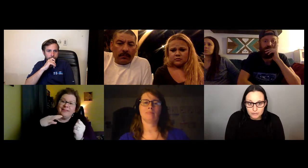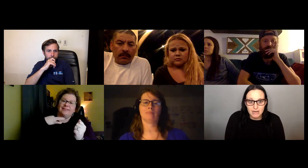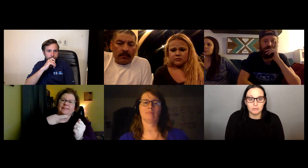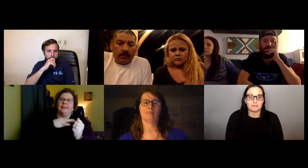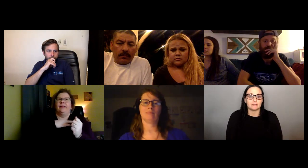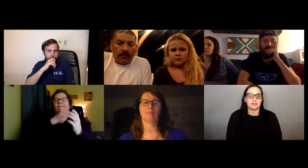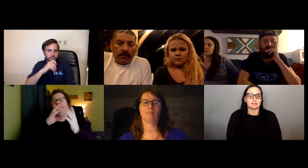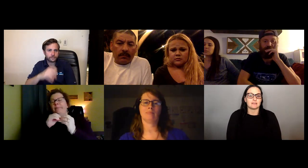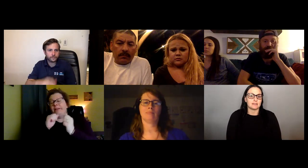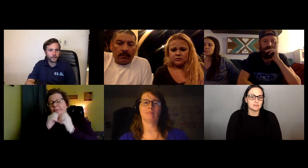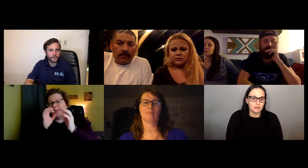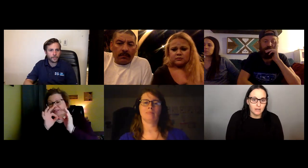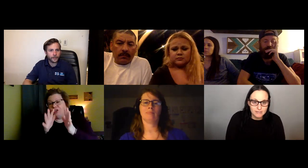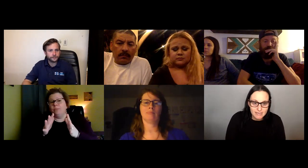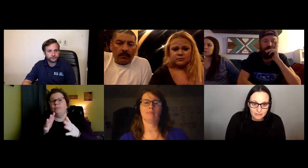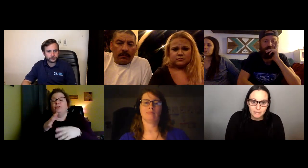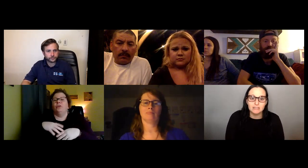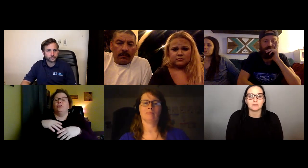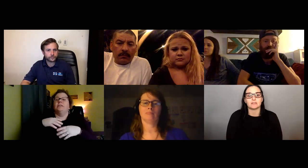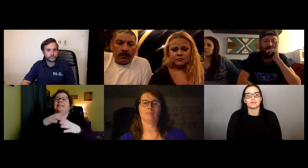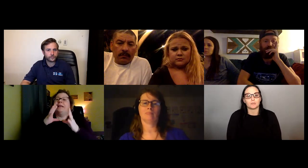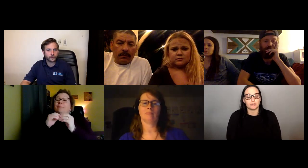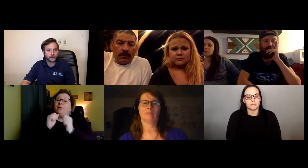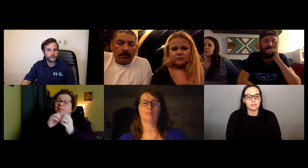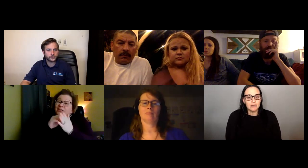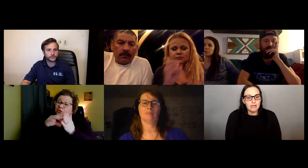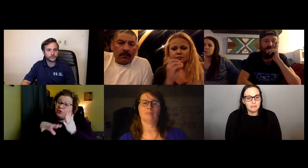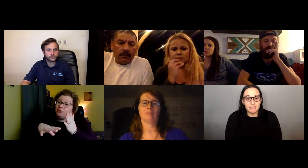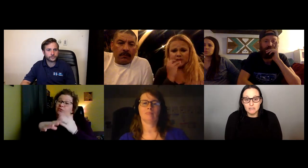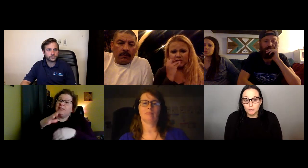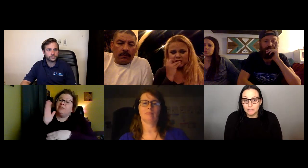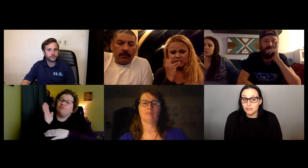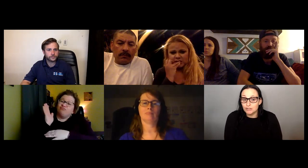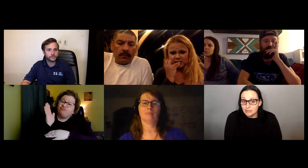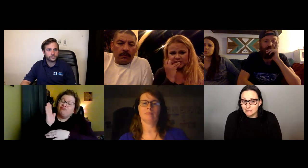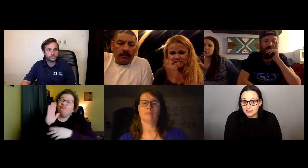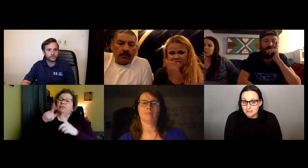time that we have to invest in this a lot of staff meetings with the